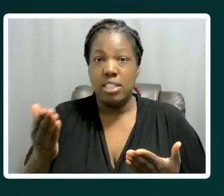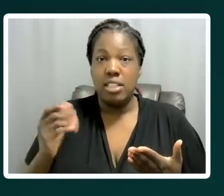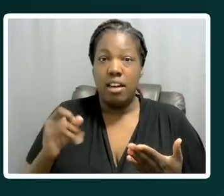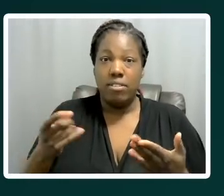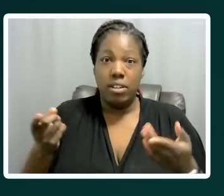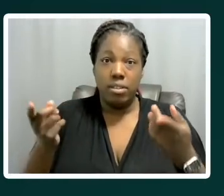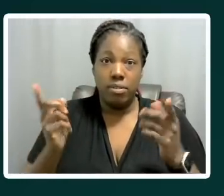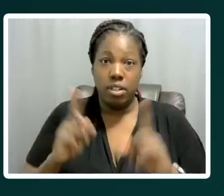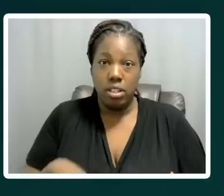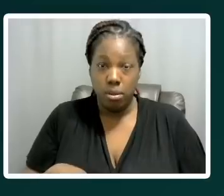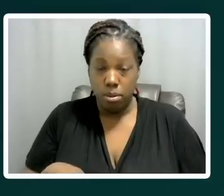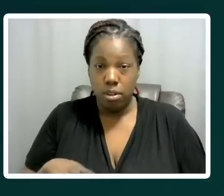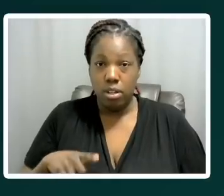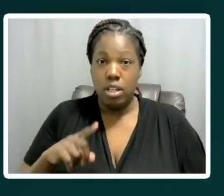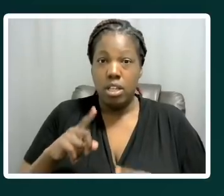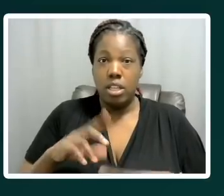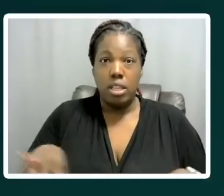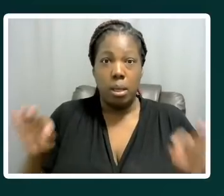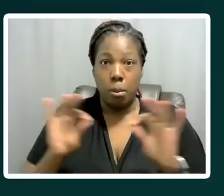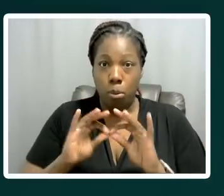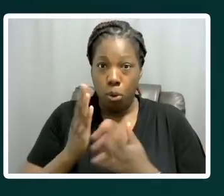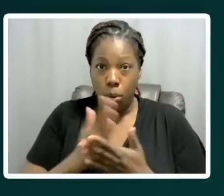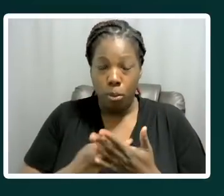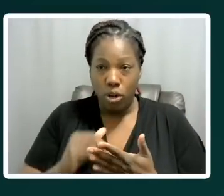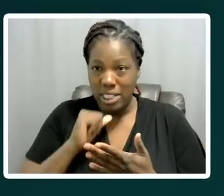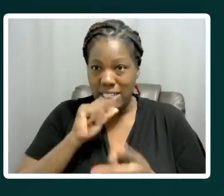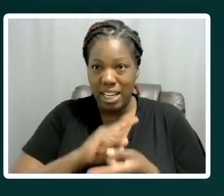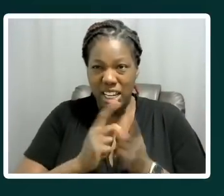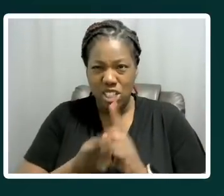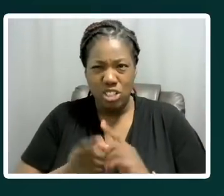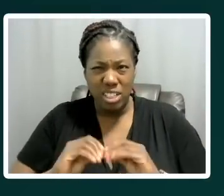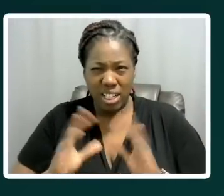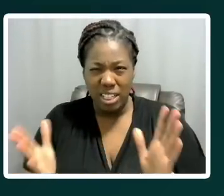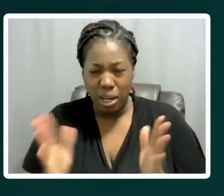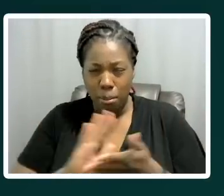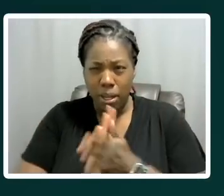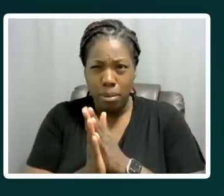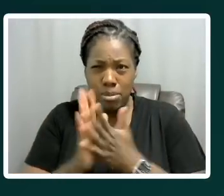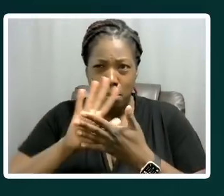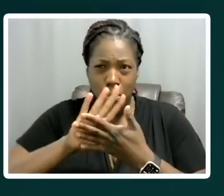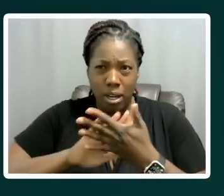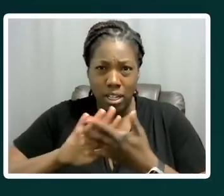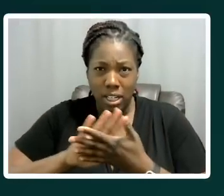the core of it doesn't really get translated and gets muddied, much like a science experiment,